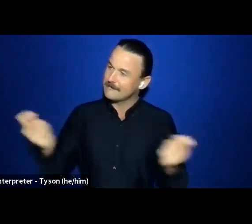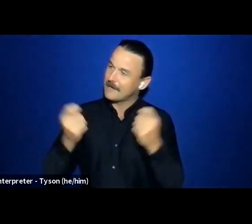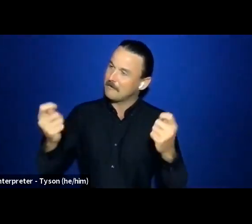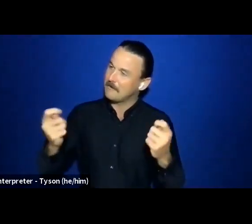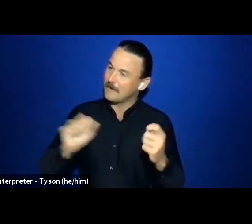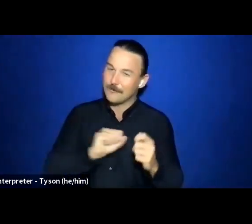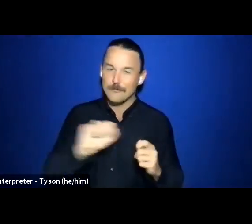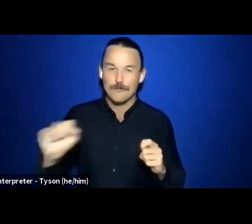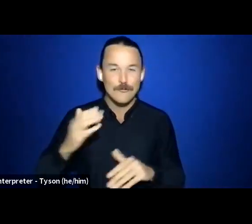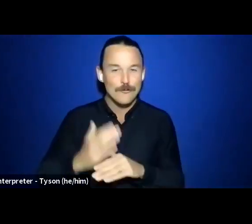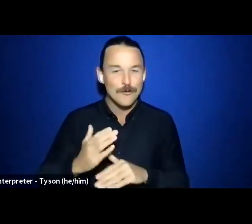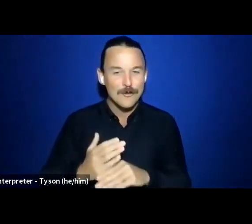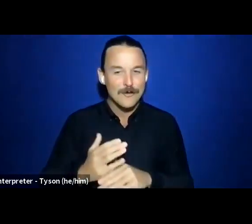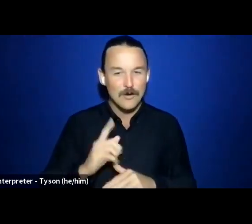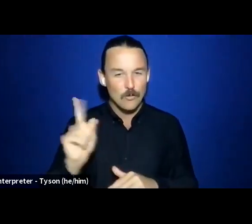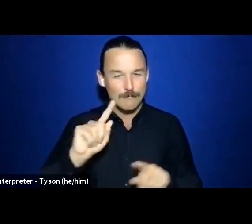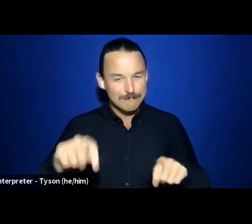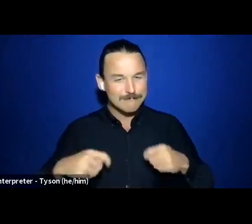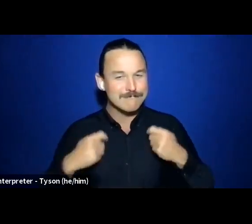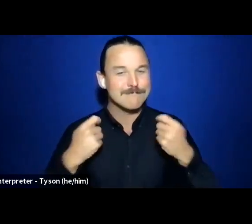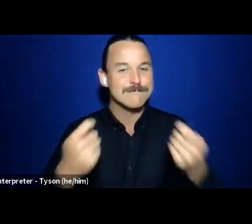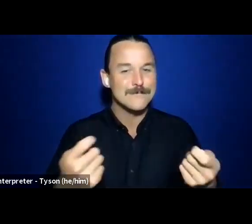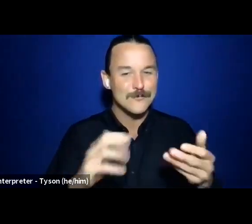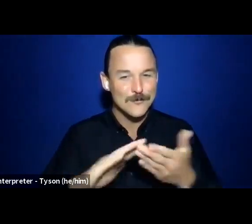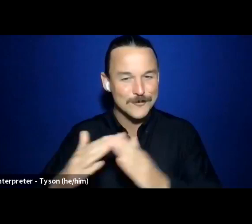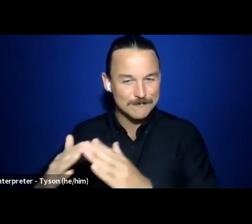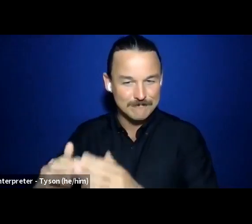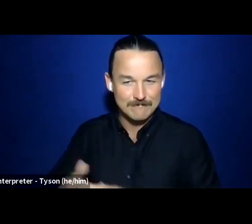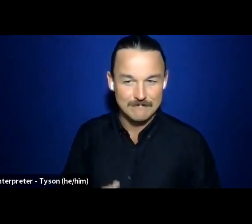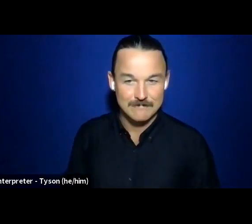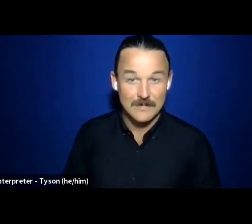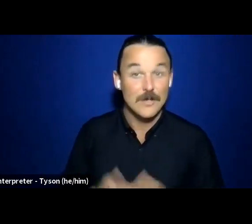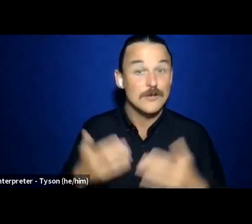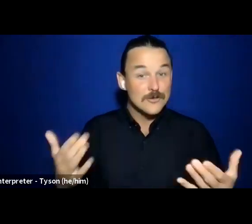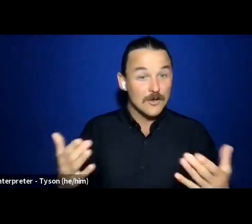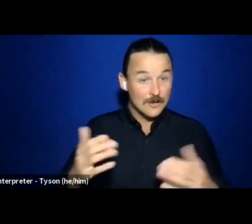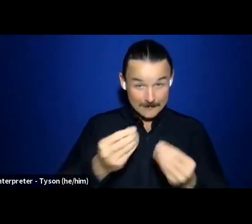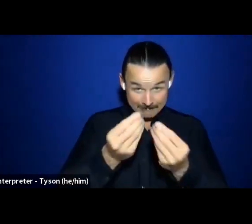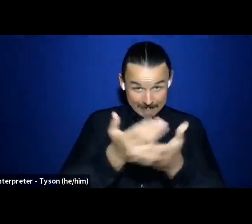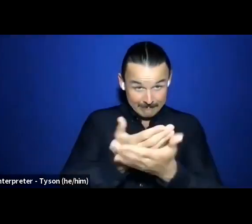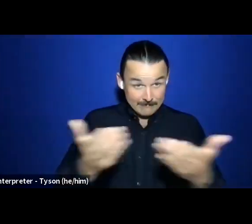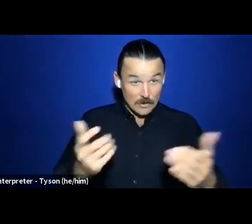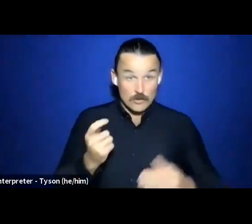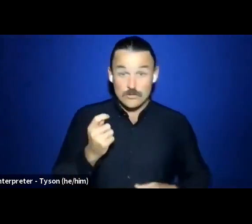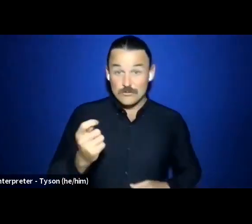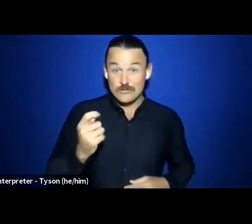your pause to celebrate your work and your contributions.